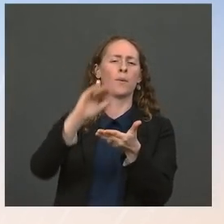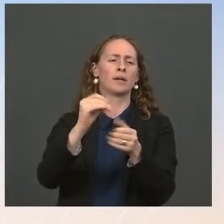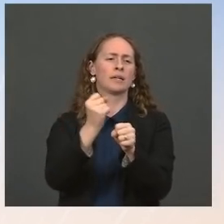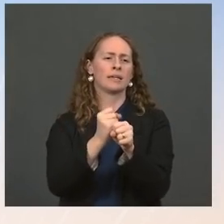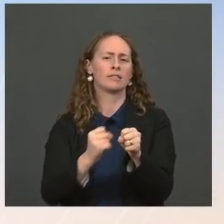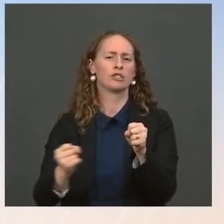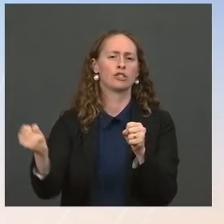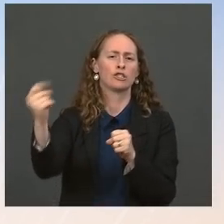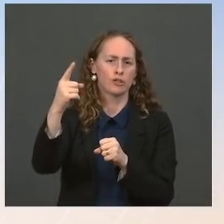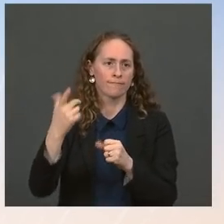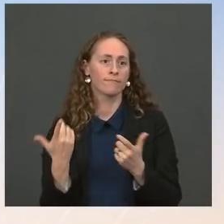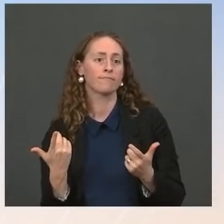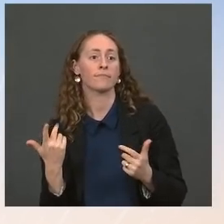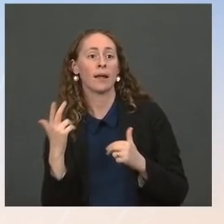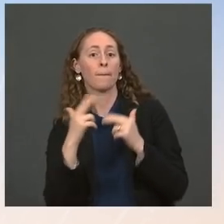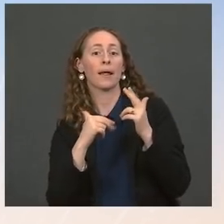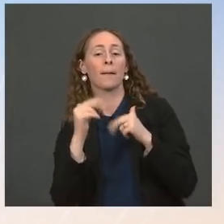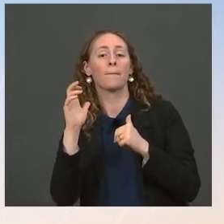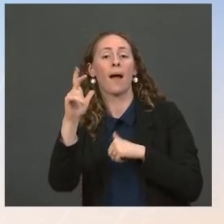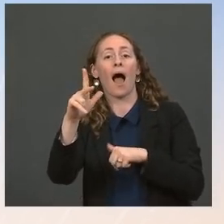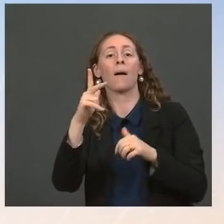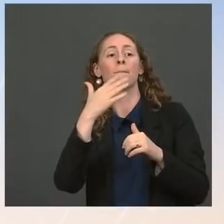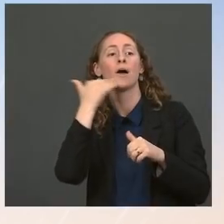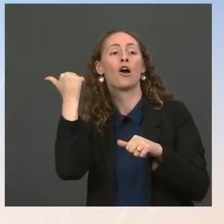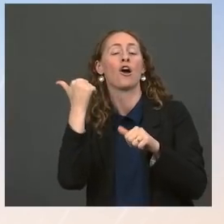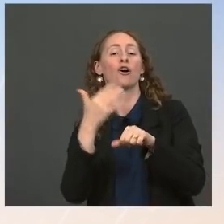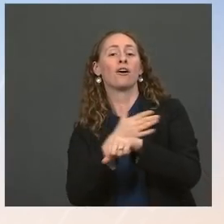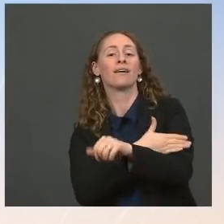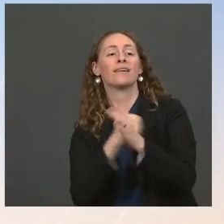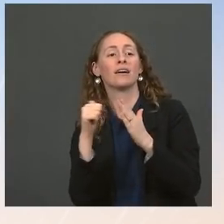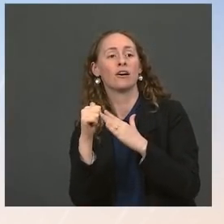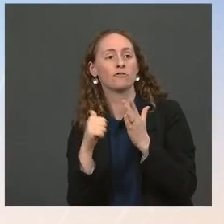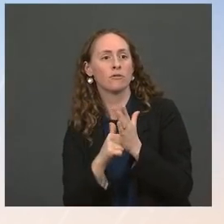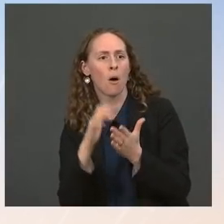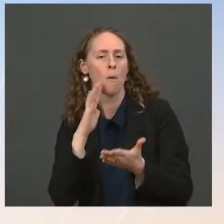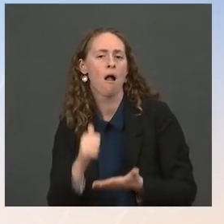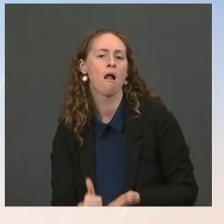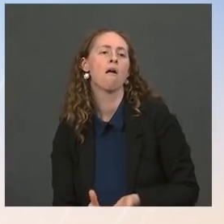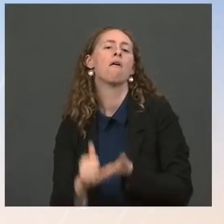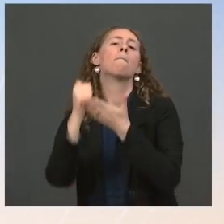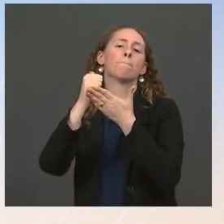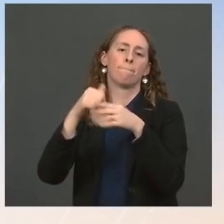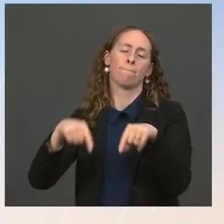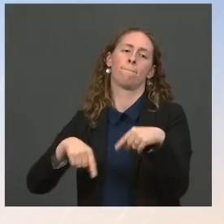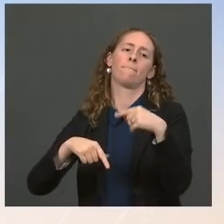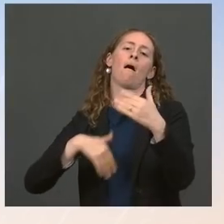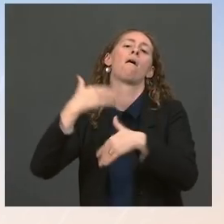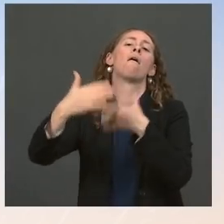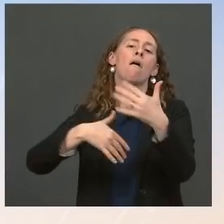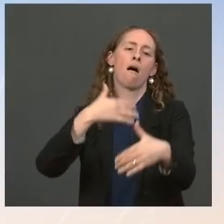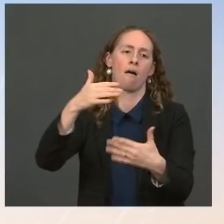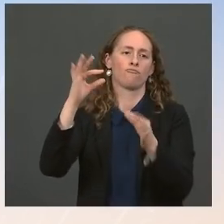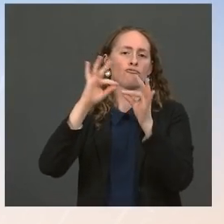the President's economic agenda will help bring that down. That is what 17 Nobel laureates have told us and have told all of you.